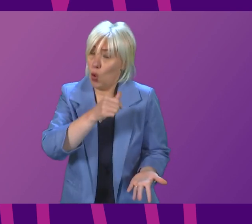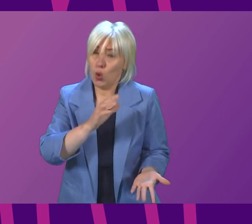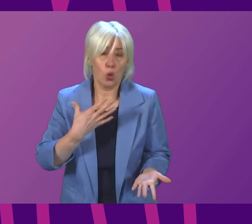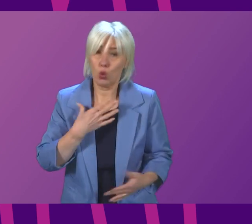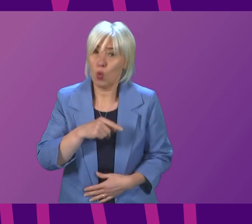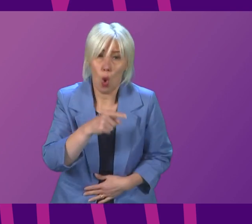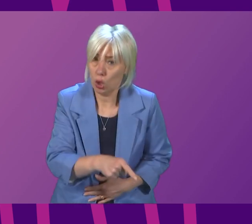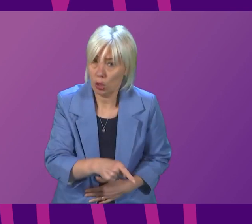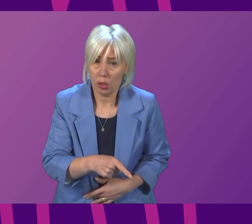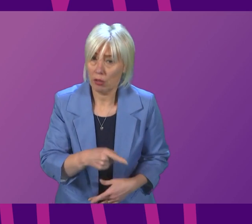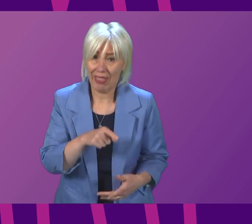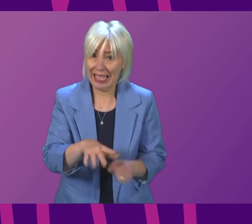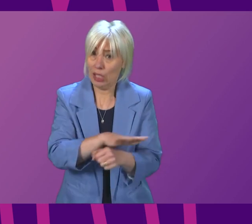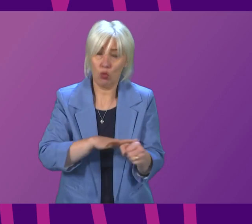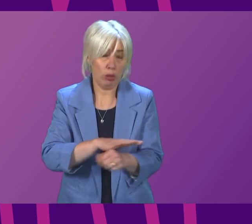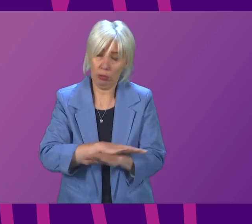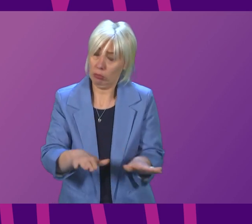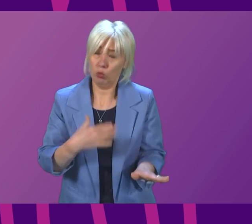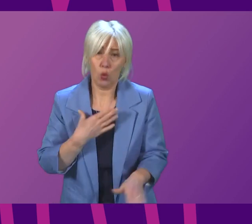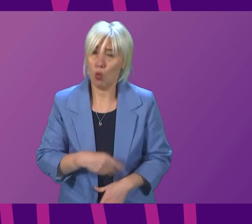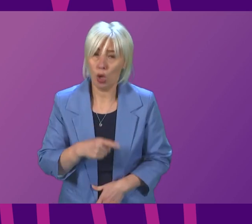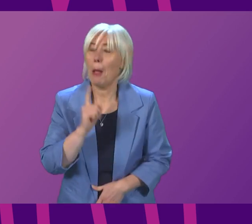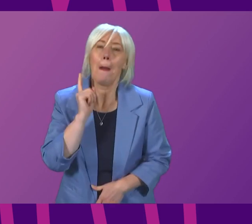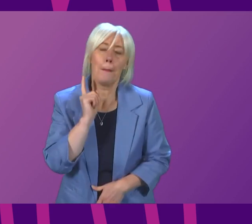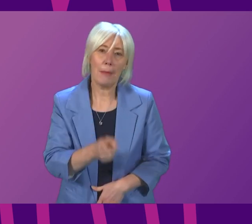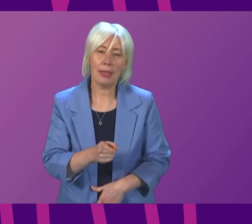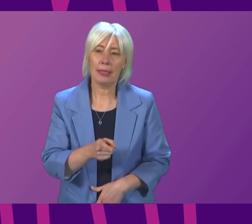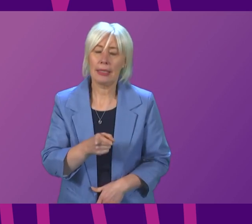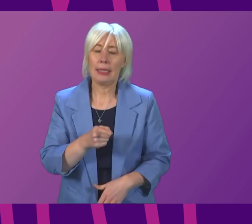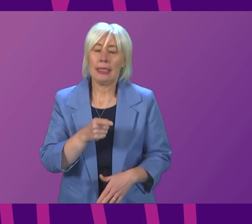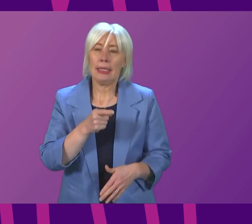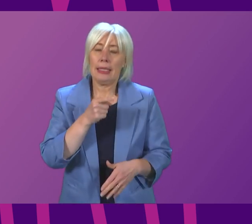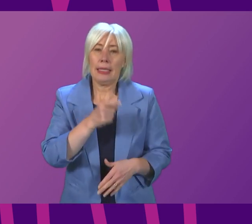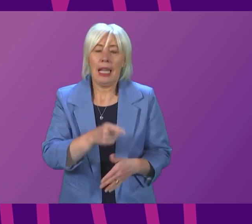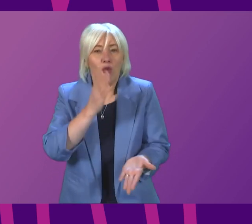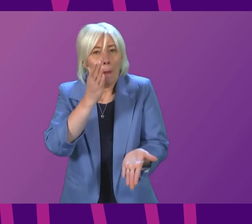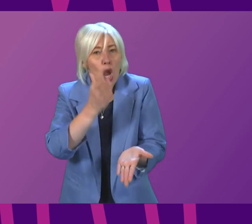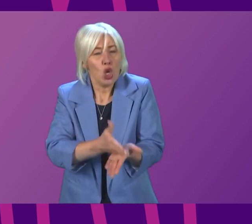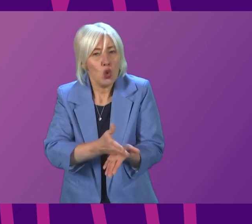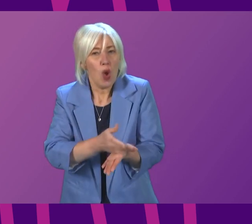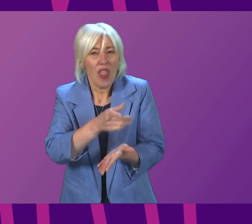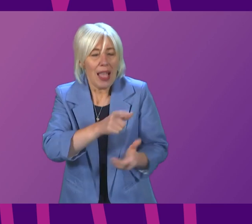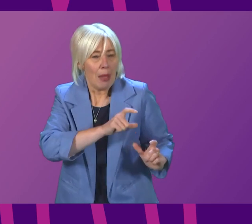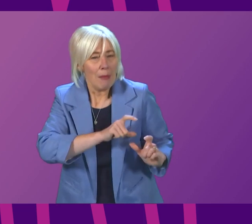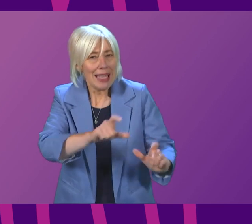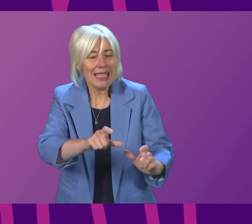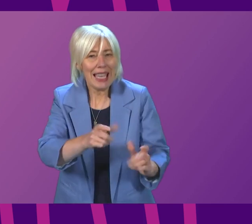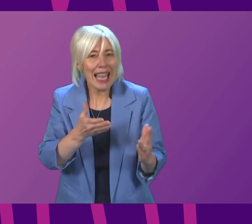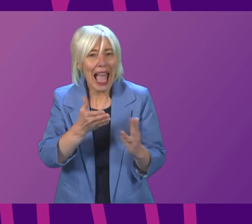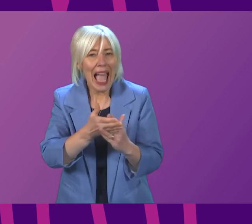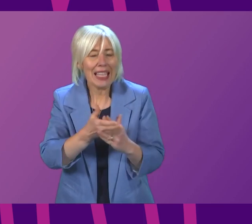be in that position, but it is about ensuring that access can be maintained to essential